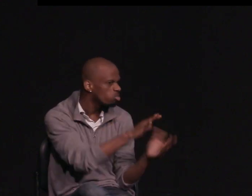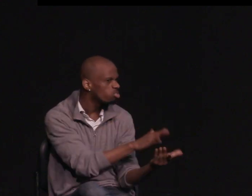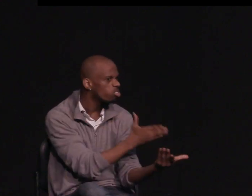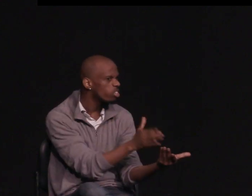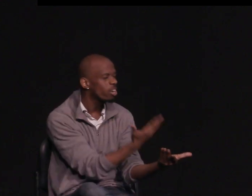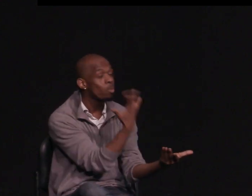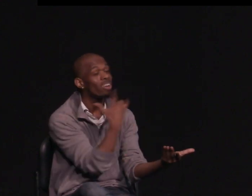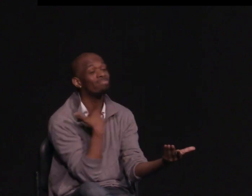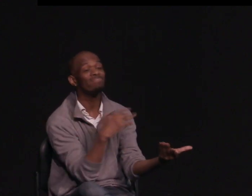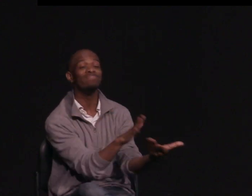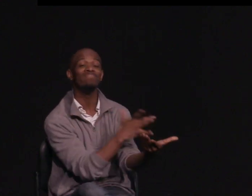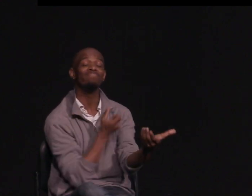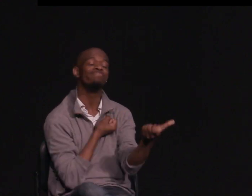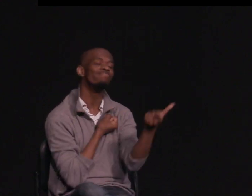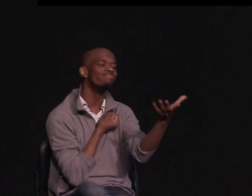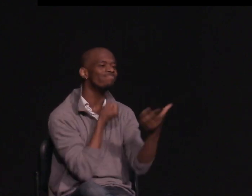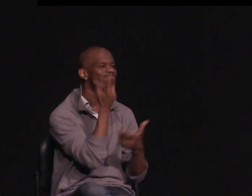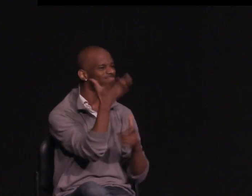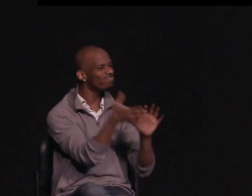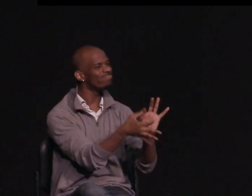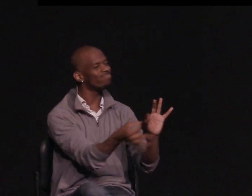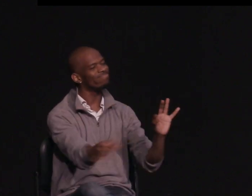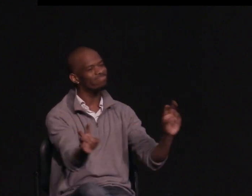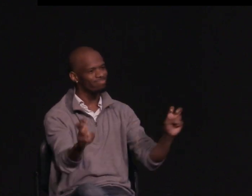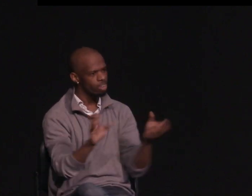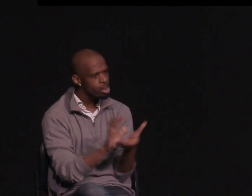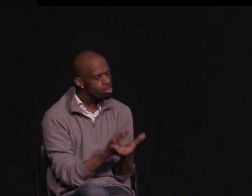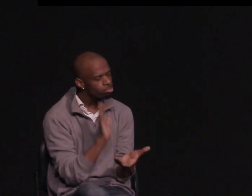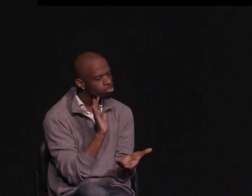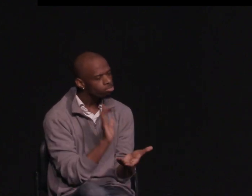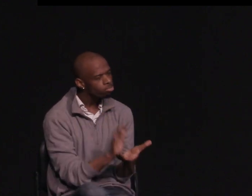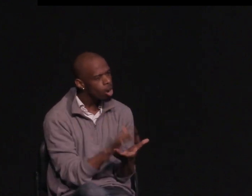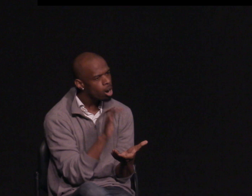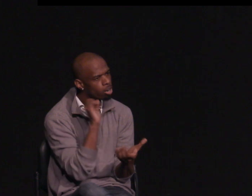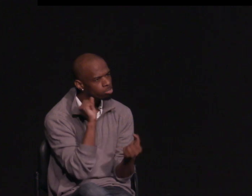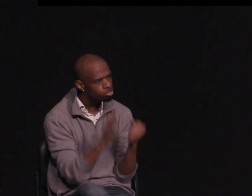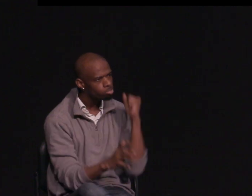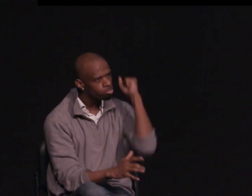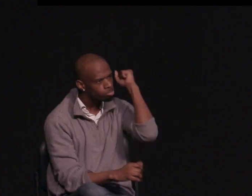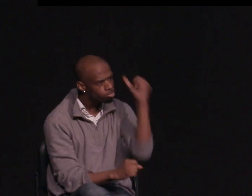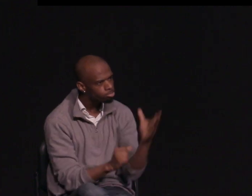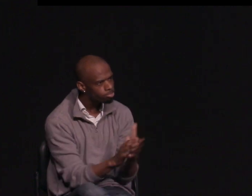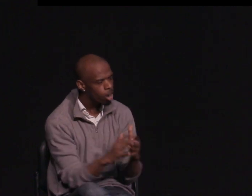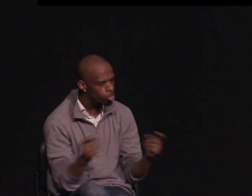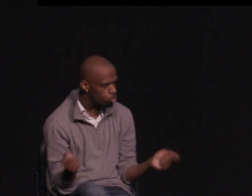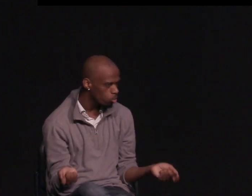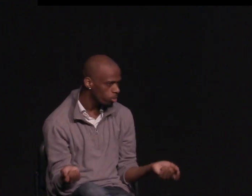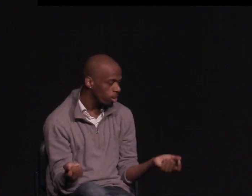Glory, glory, hallelujah.